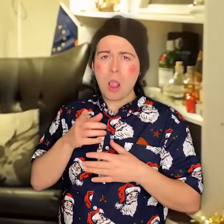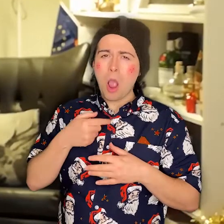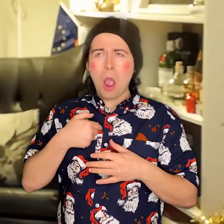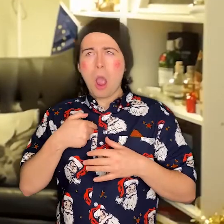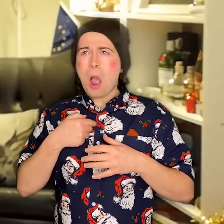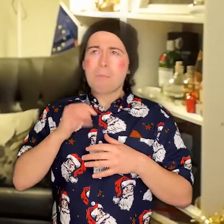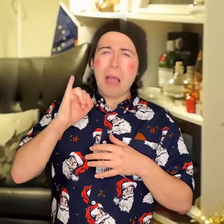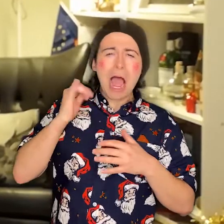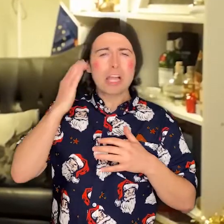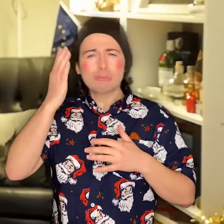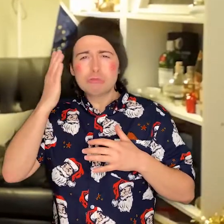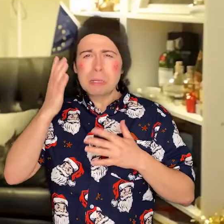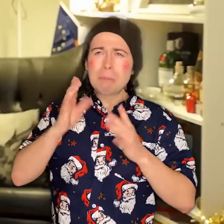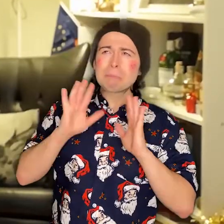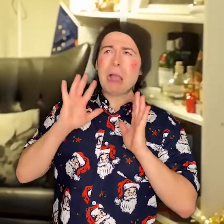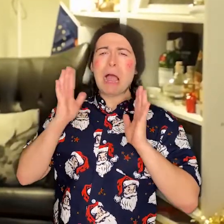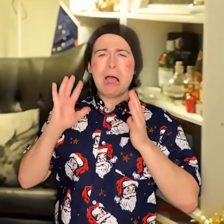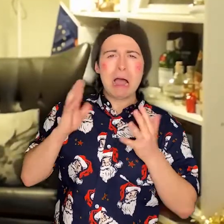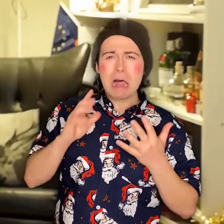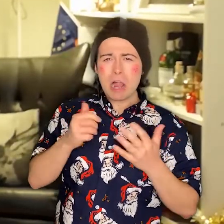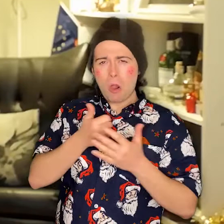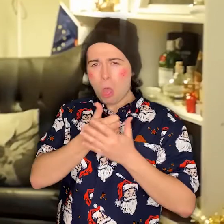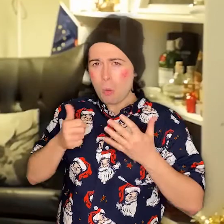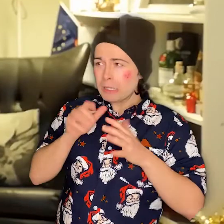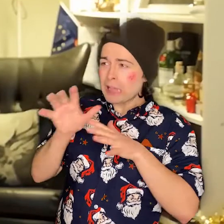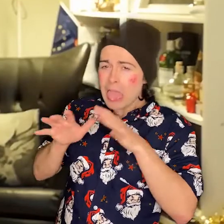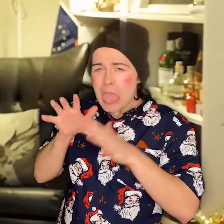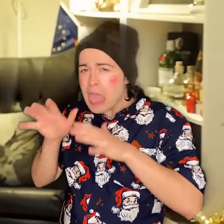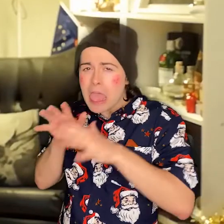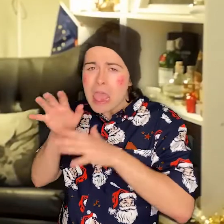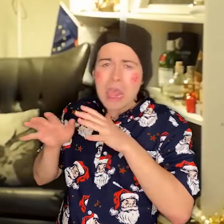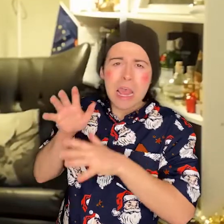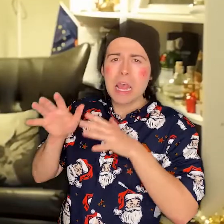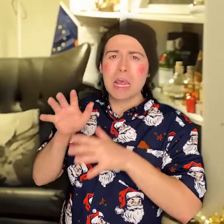ten minutes later tells me to go and sleep in the spare room cause there isn’t enough space